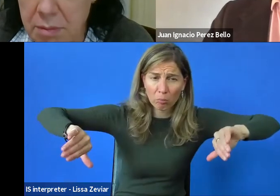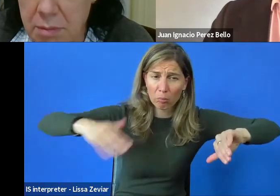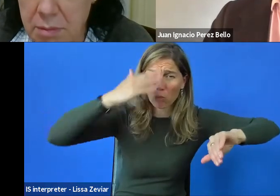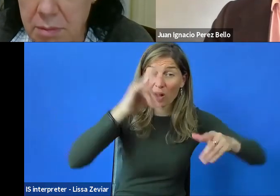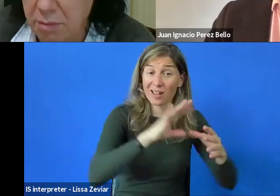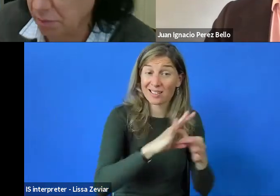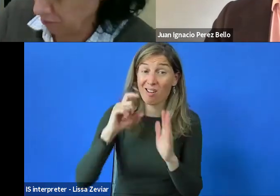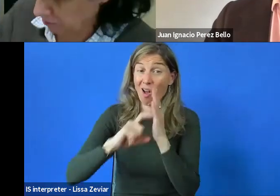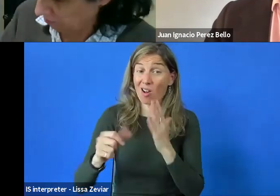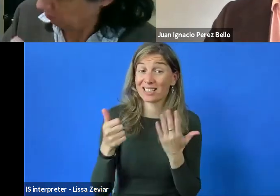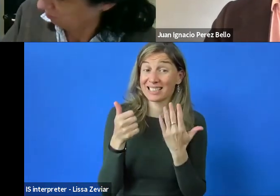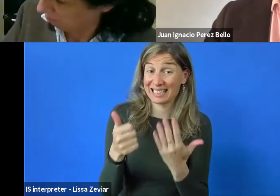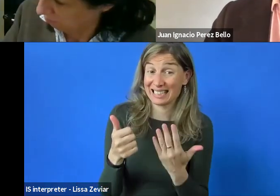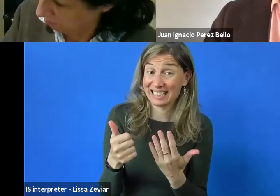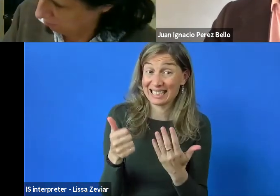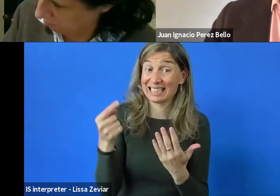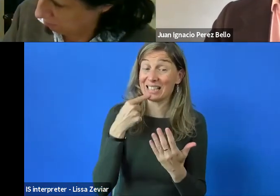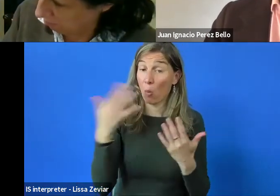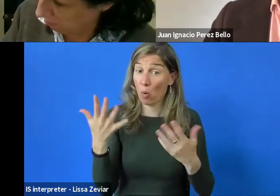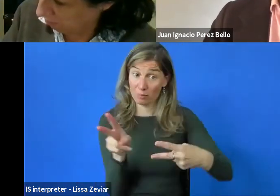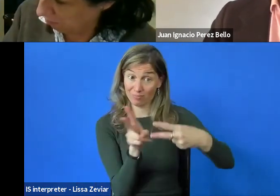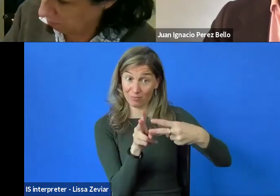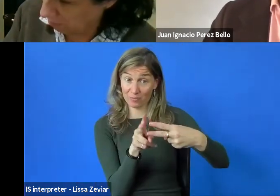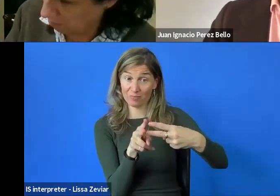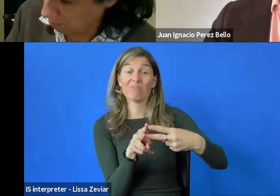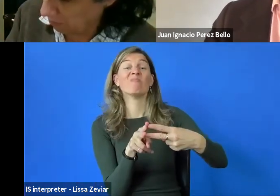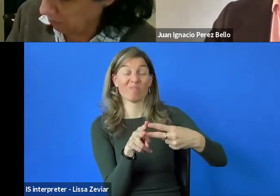which requires recognizing and adressing multiple discrimination